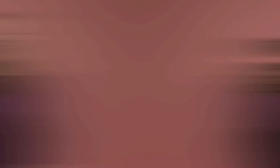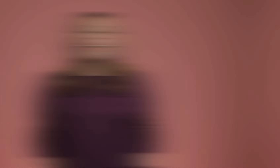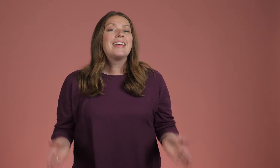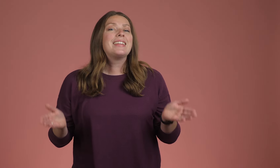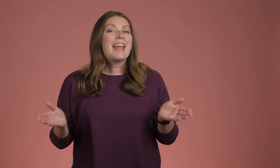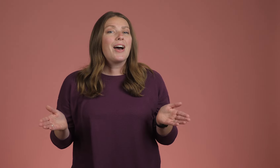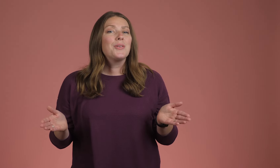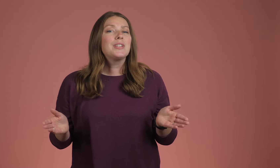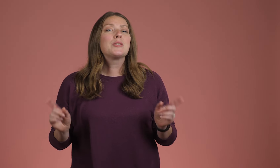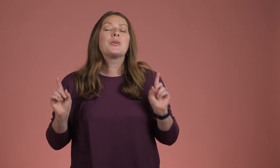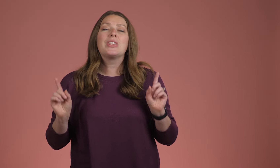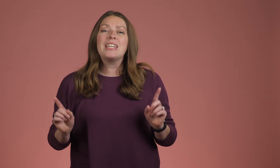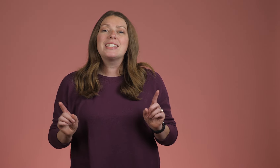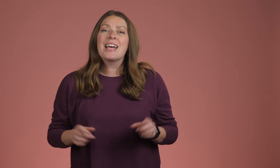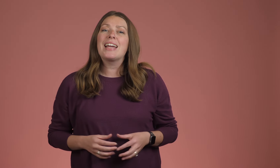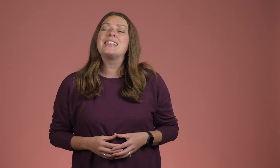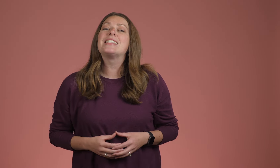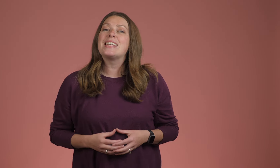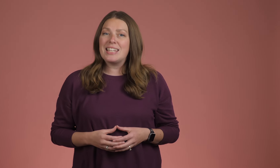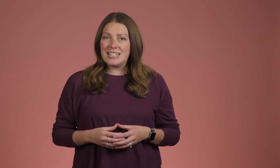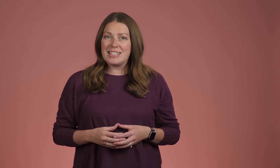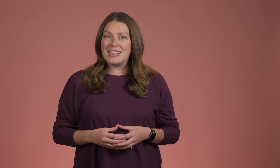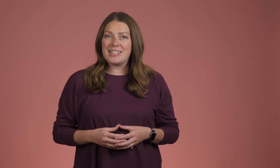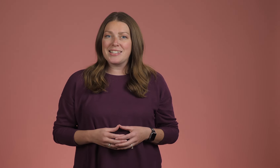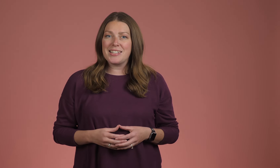Now, let's put these signs into sentences.